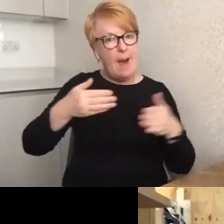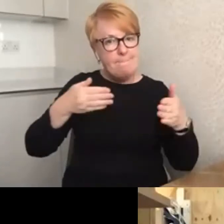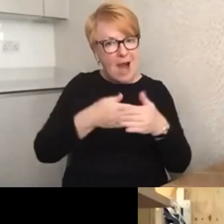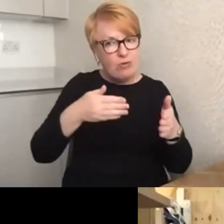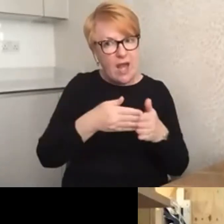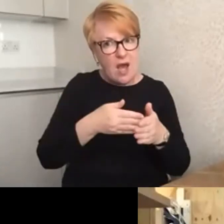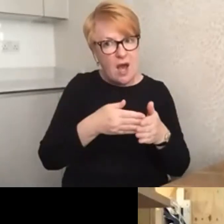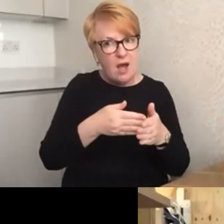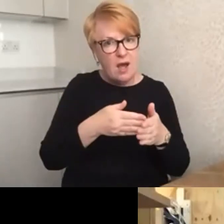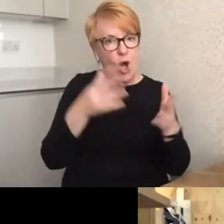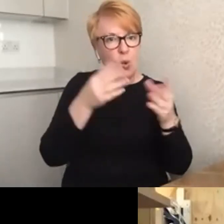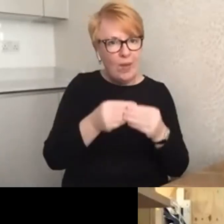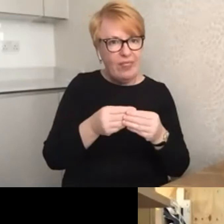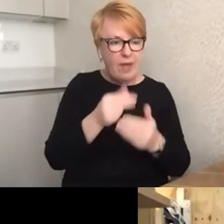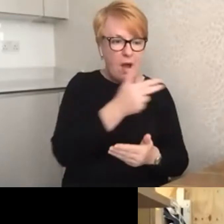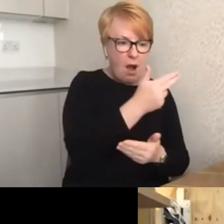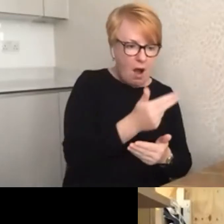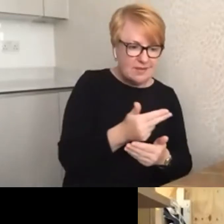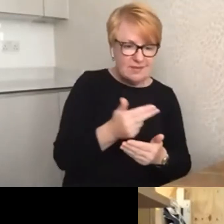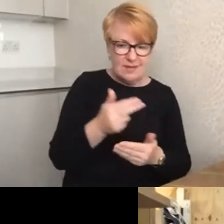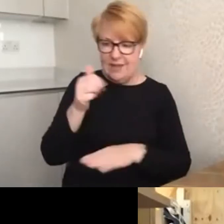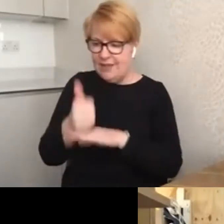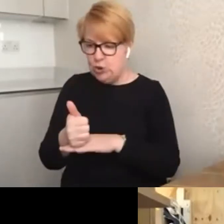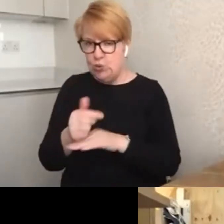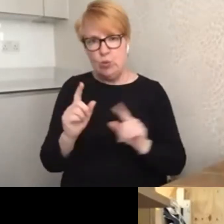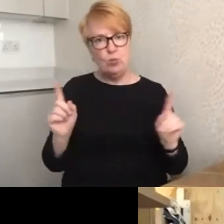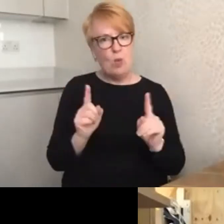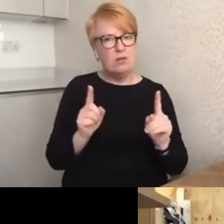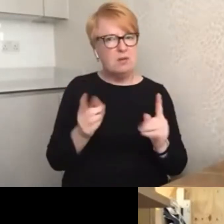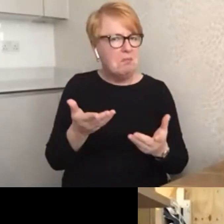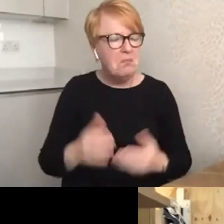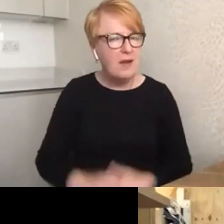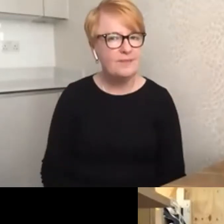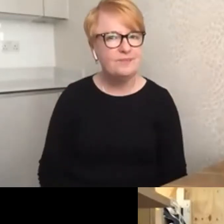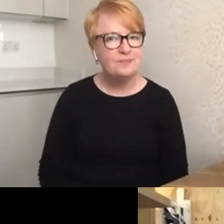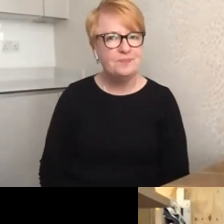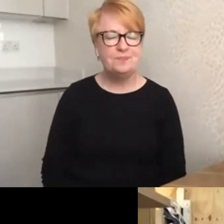institutions and our system? Yeah. >> MAT: I think actually Nephertiti